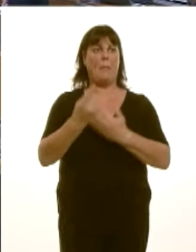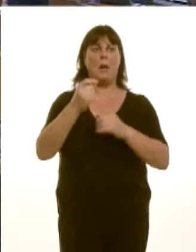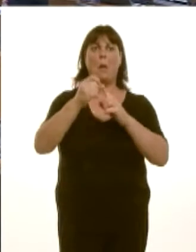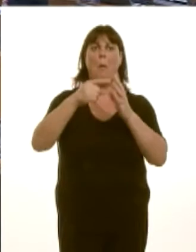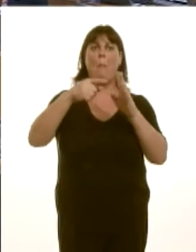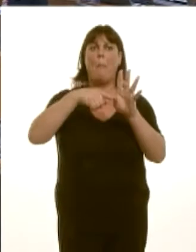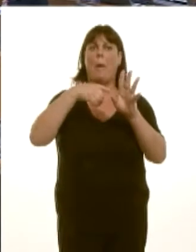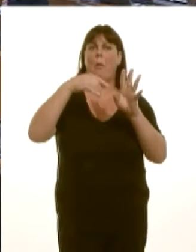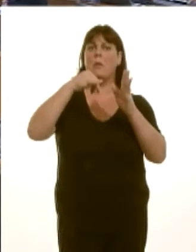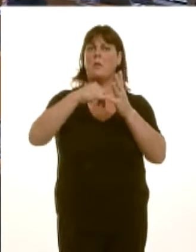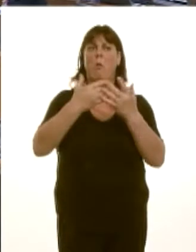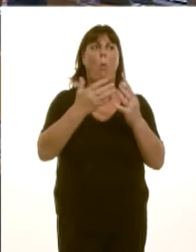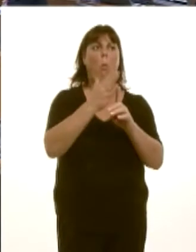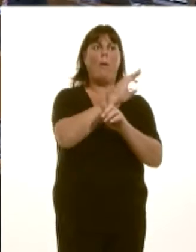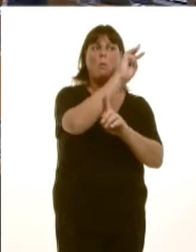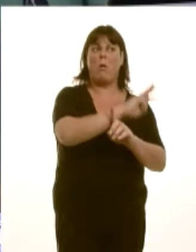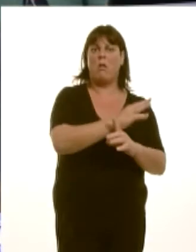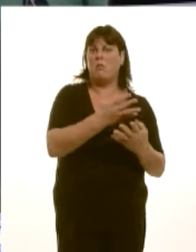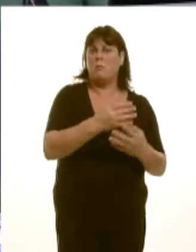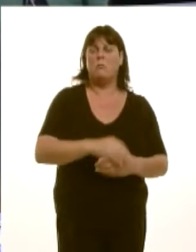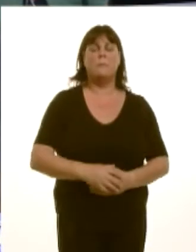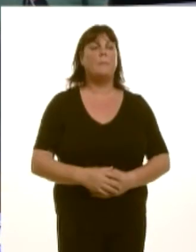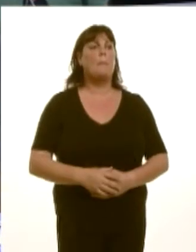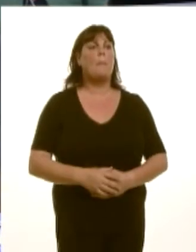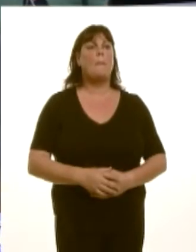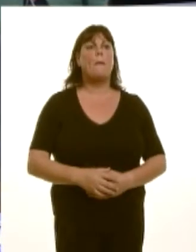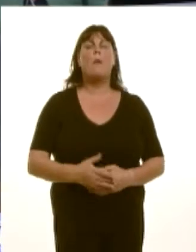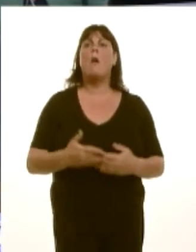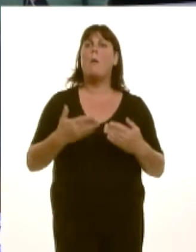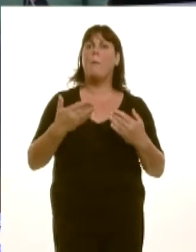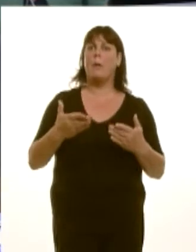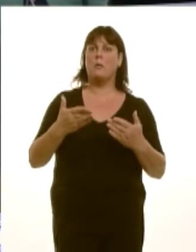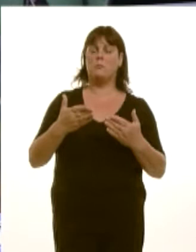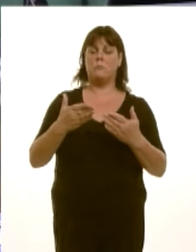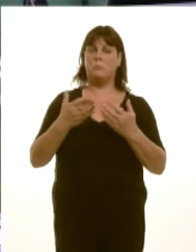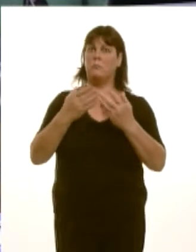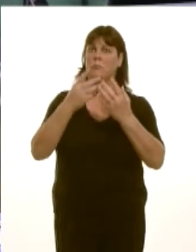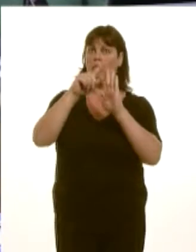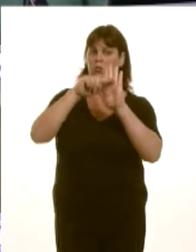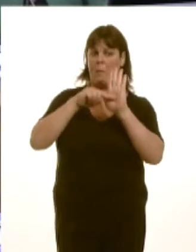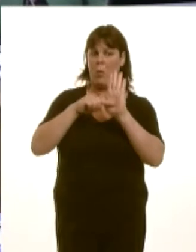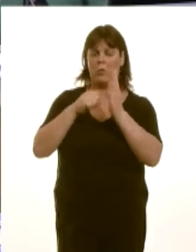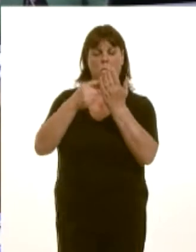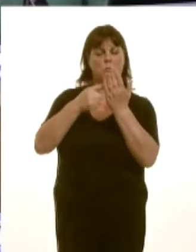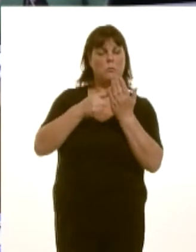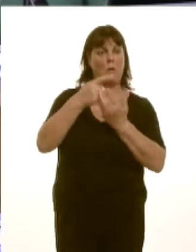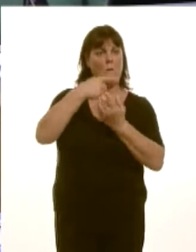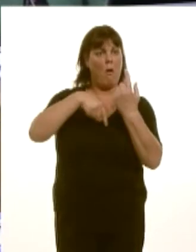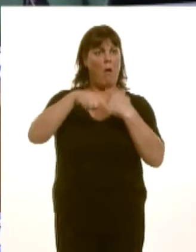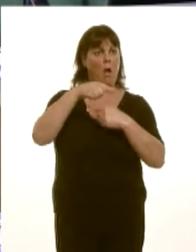Carwyn Jones: Well, of course, the report has been welcomed by all who work in the sector in mid Wales.